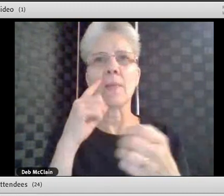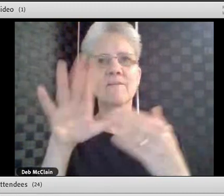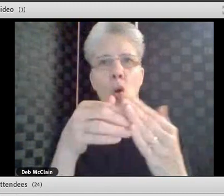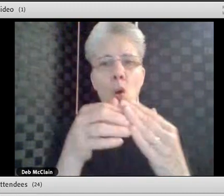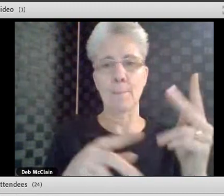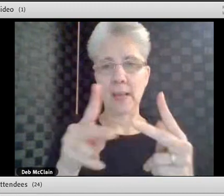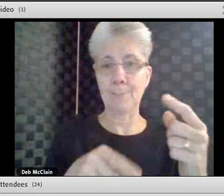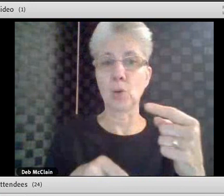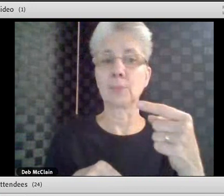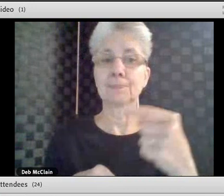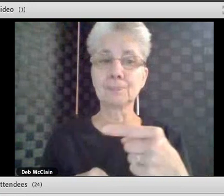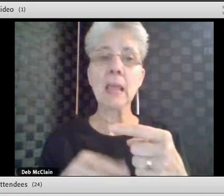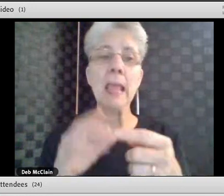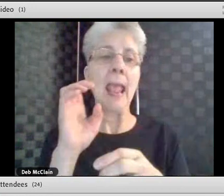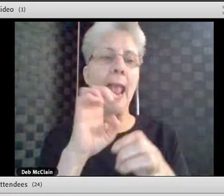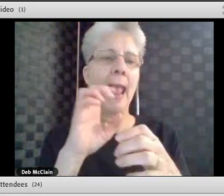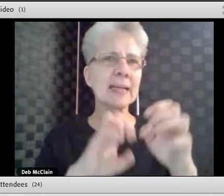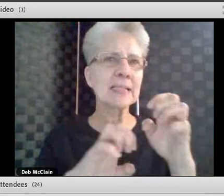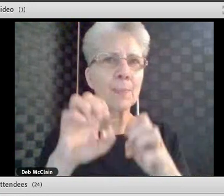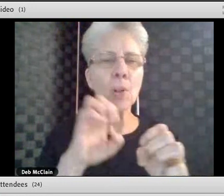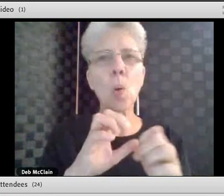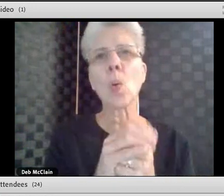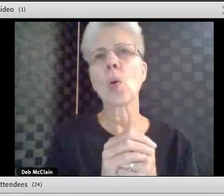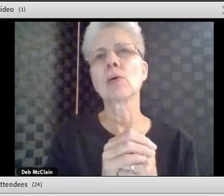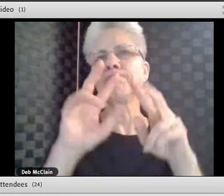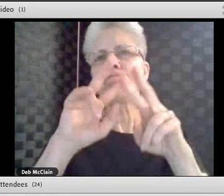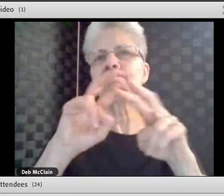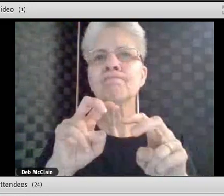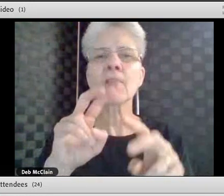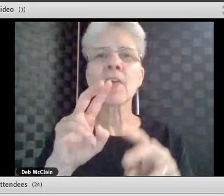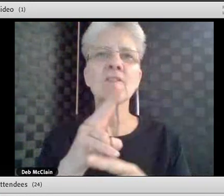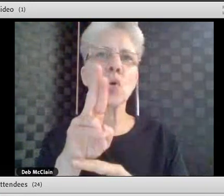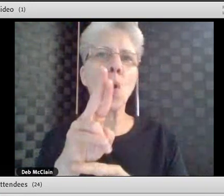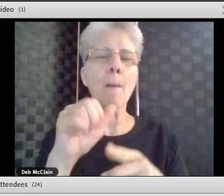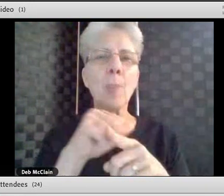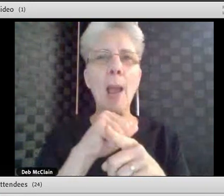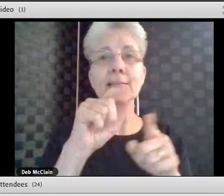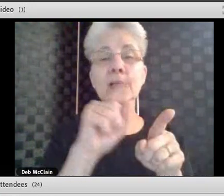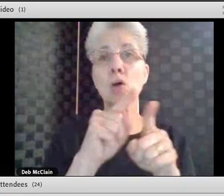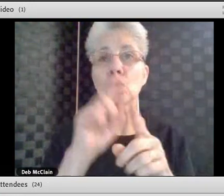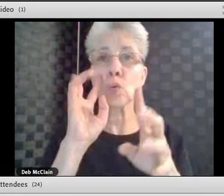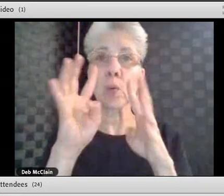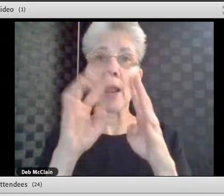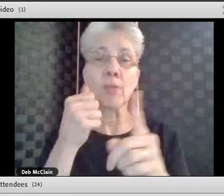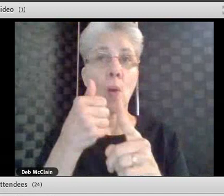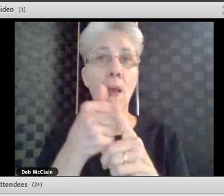with specialized equipment for all people, they can explore the world of virtual reality to practice,